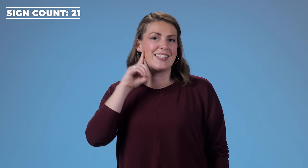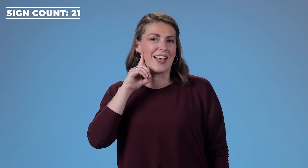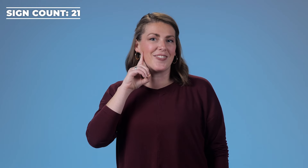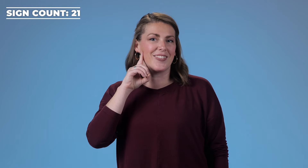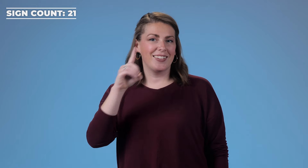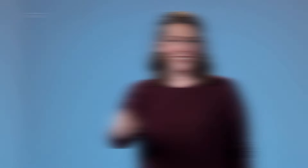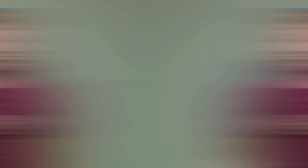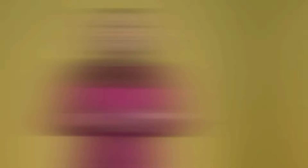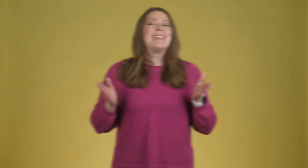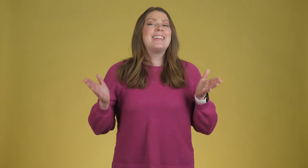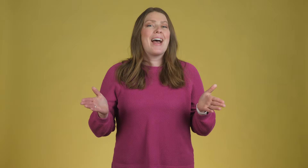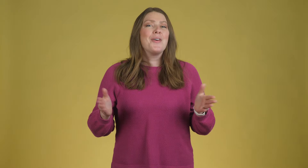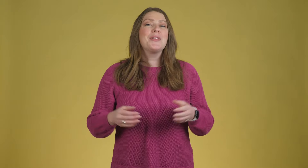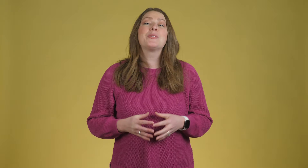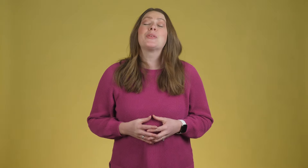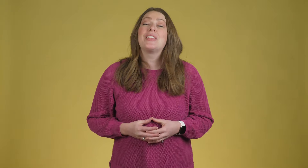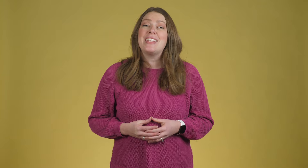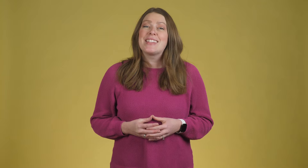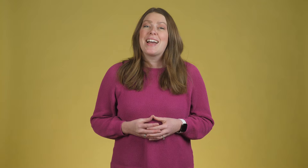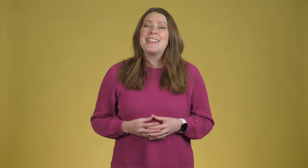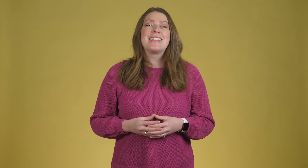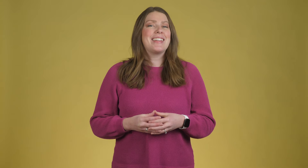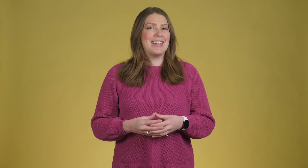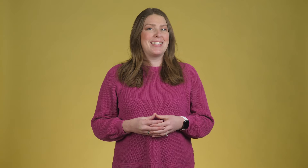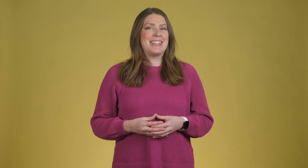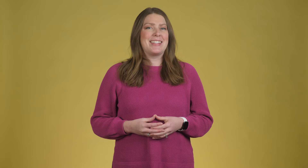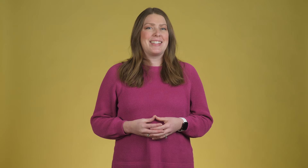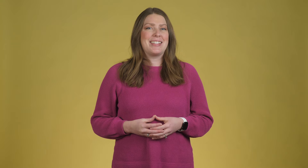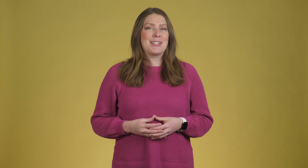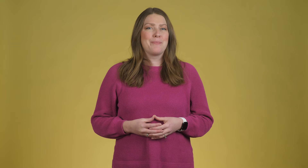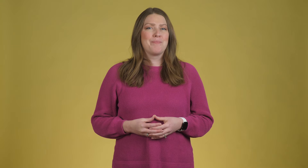Deaf. Now, let's put these signs into sentences.